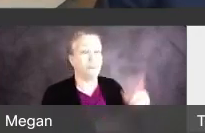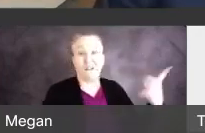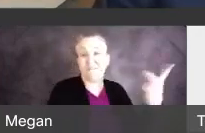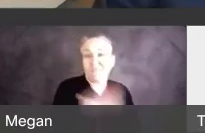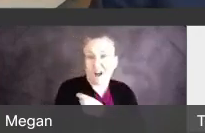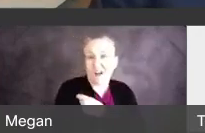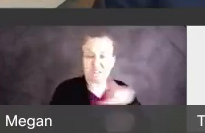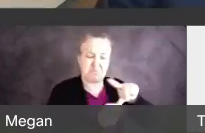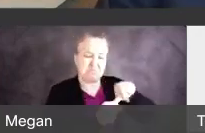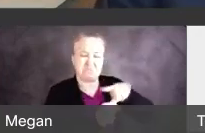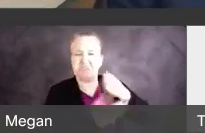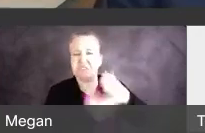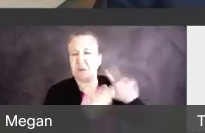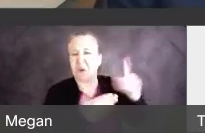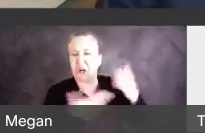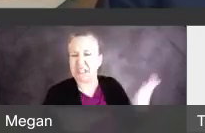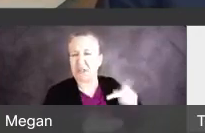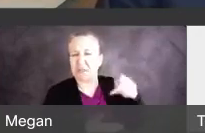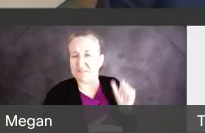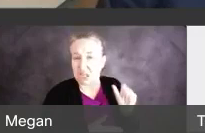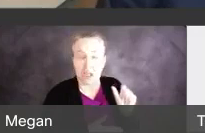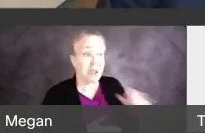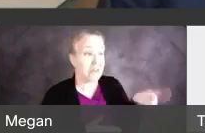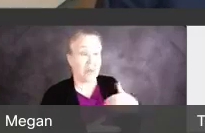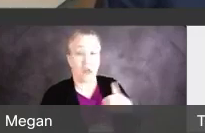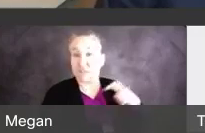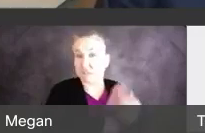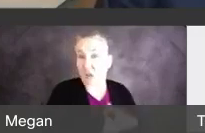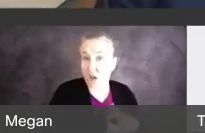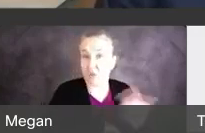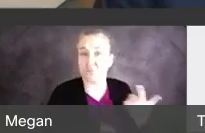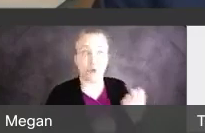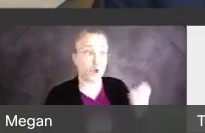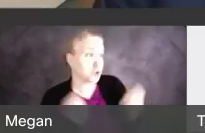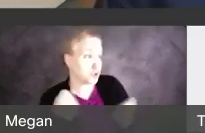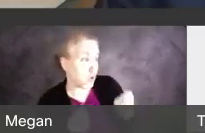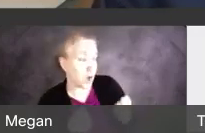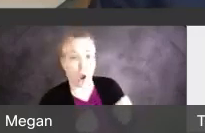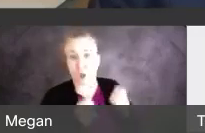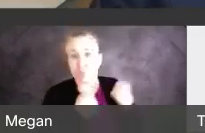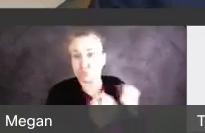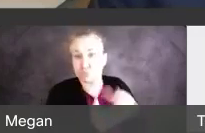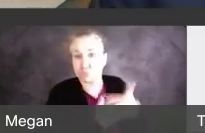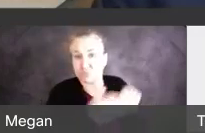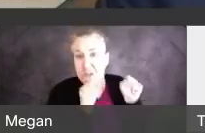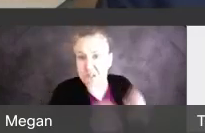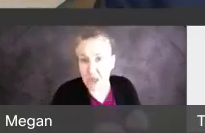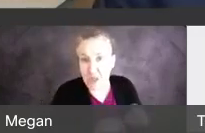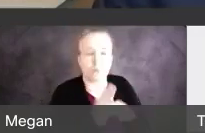this state and if they've got the time and the car to get there, they're able to be vaccinated.